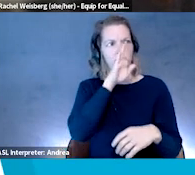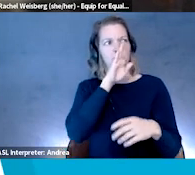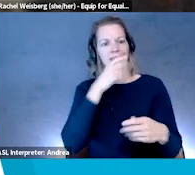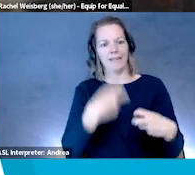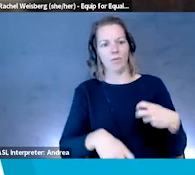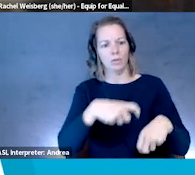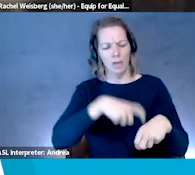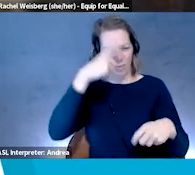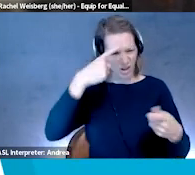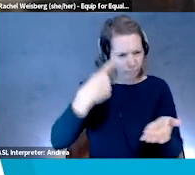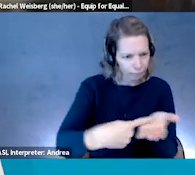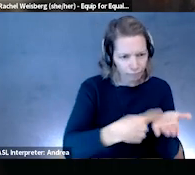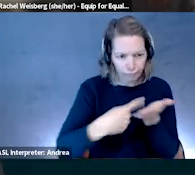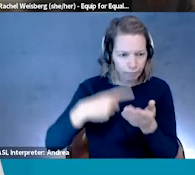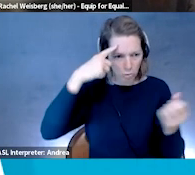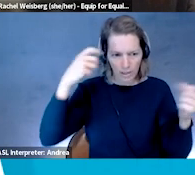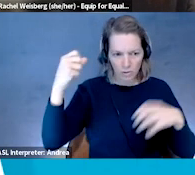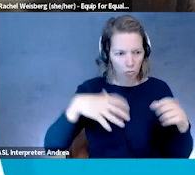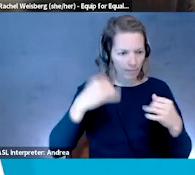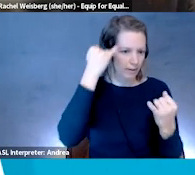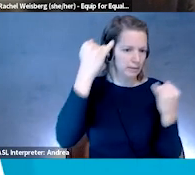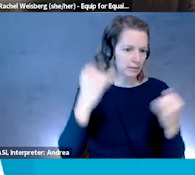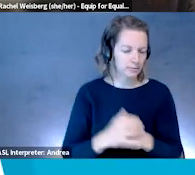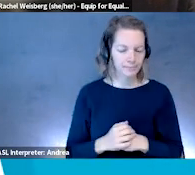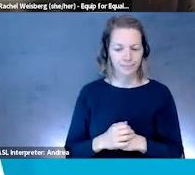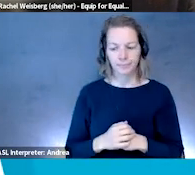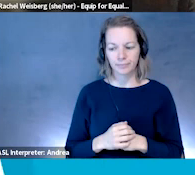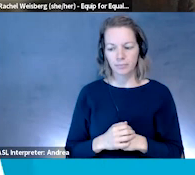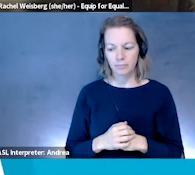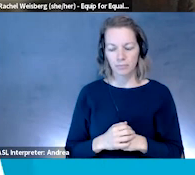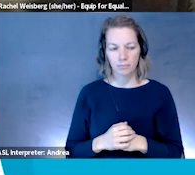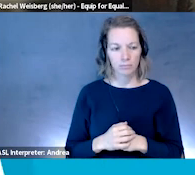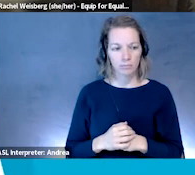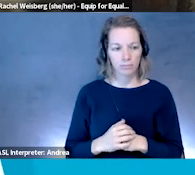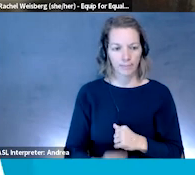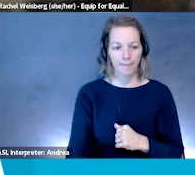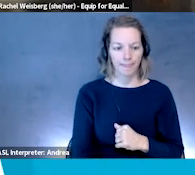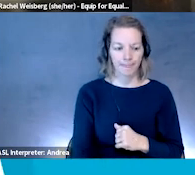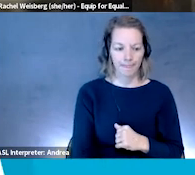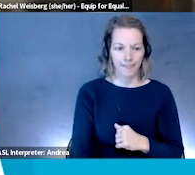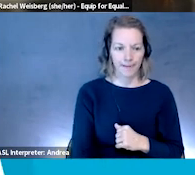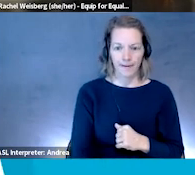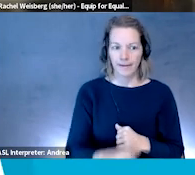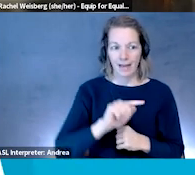QUESTIONS, WE CAN WRITE ACCOMMODATION REQUESTS AND HELP